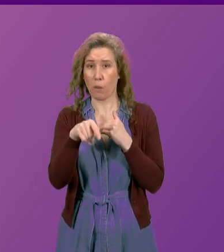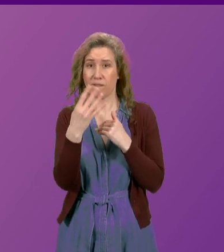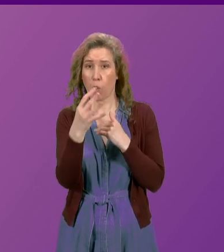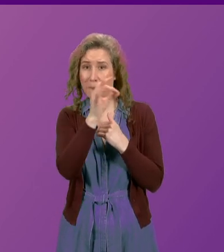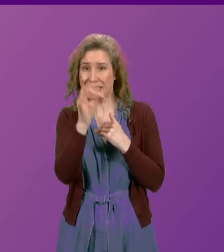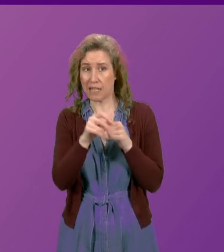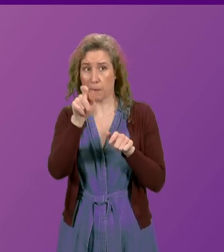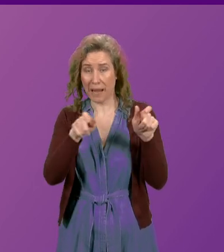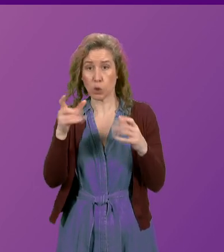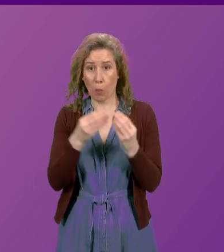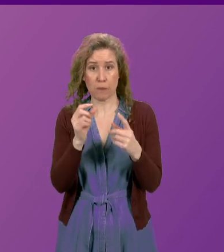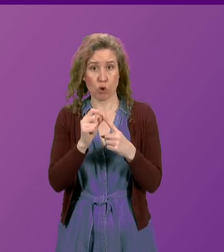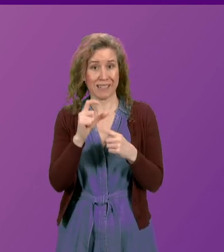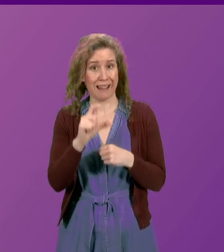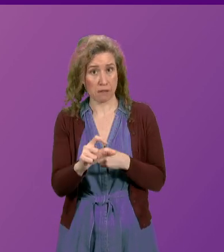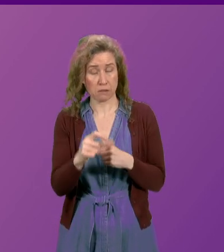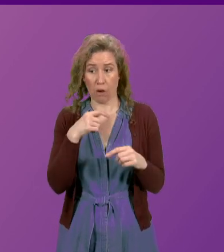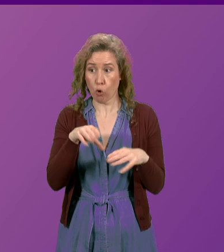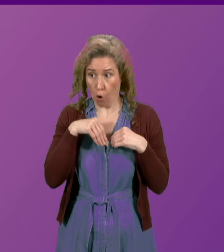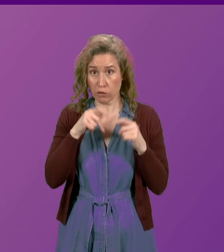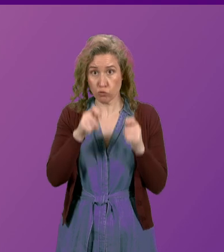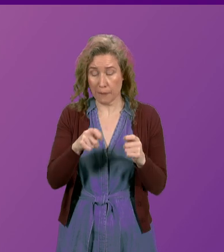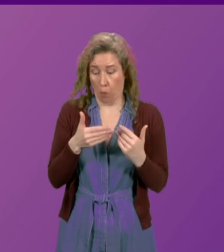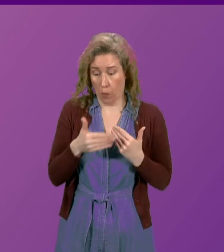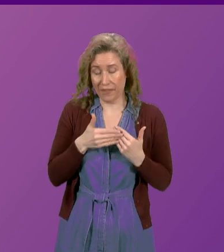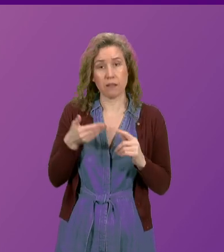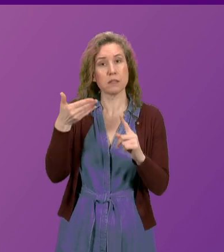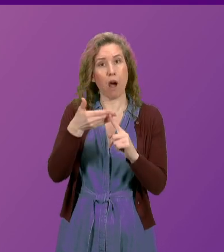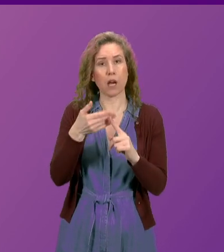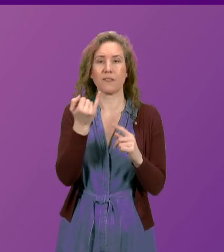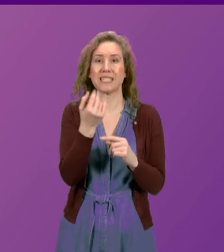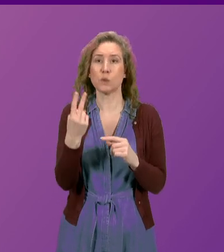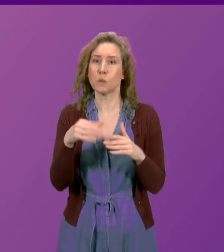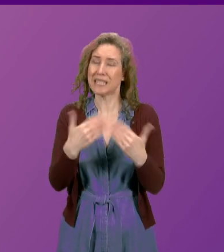prostate cancer received treatment within the Government’s target of 62 days, which is the